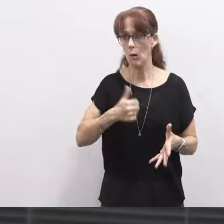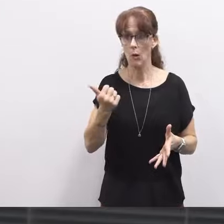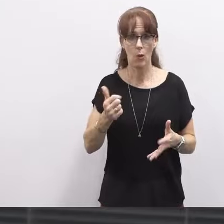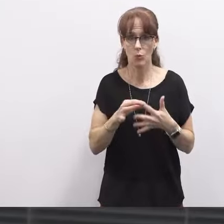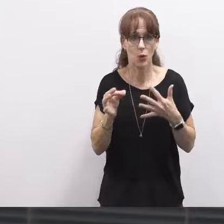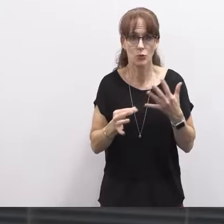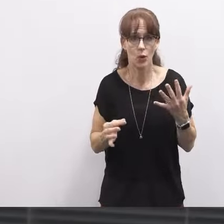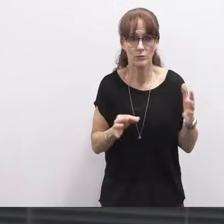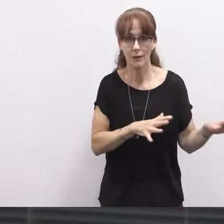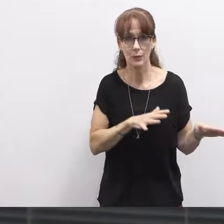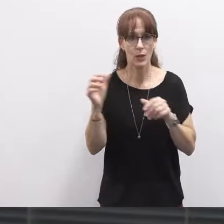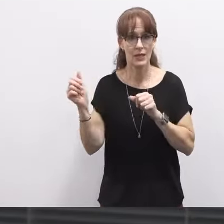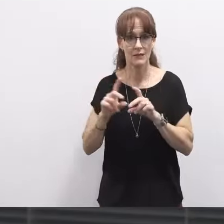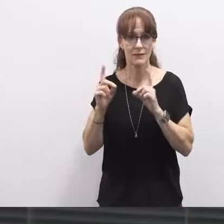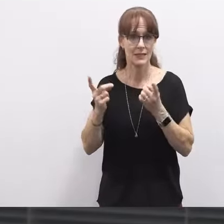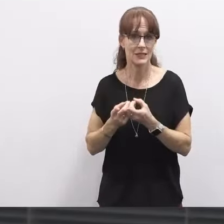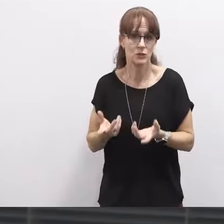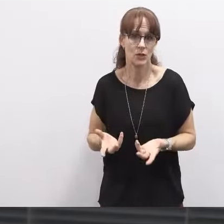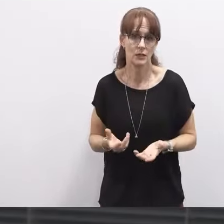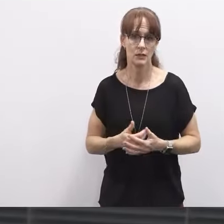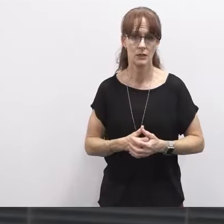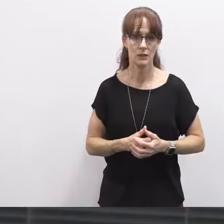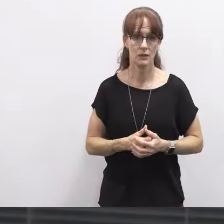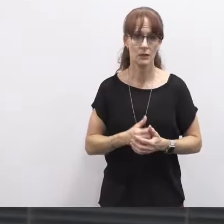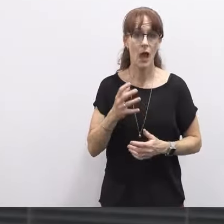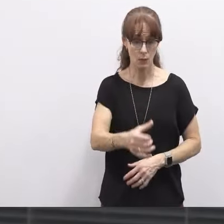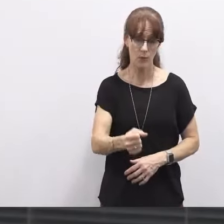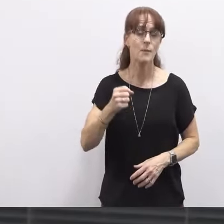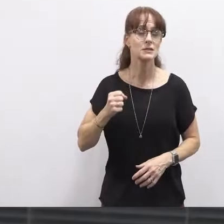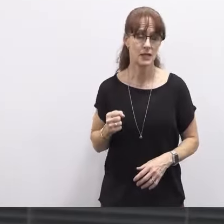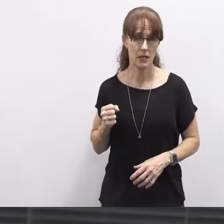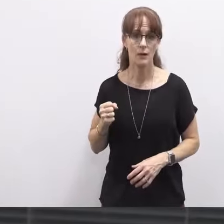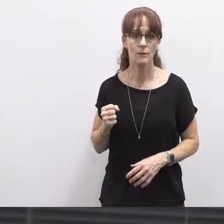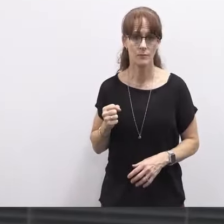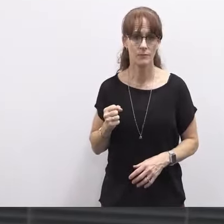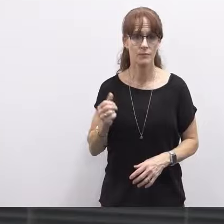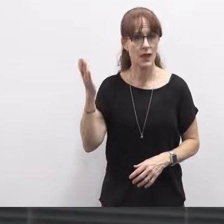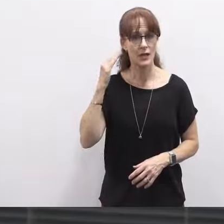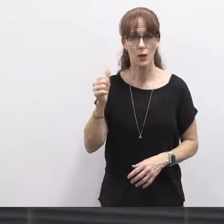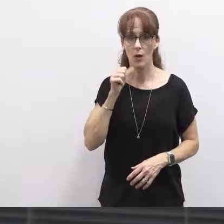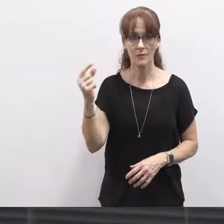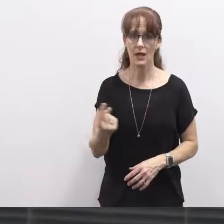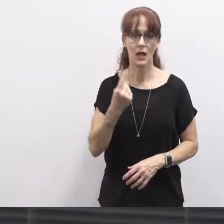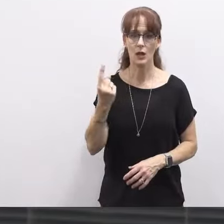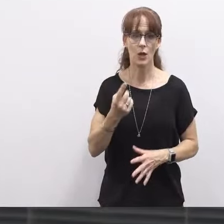but to leave the district. I will pull my son out. I know I do not stand alone in this decision.